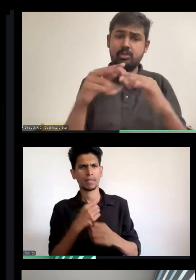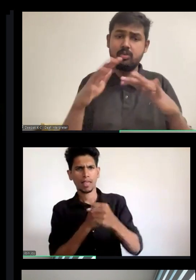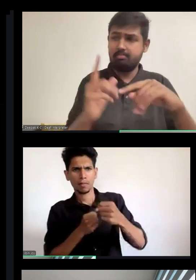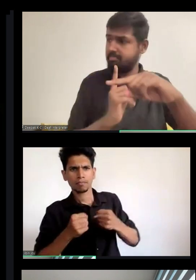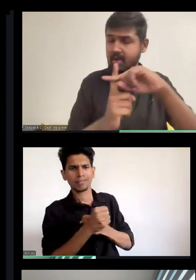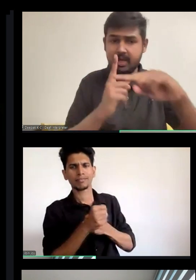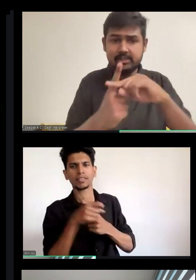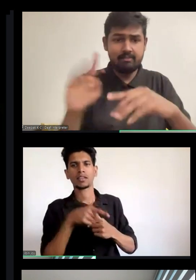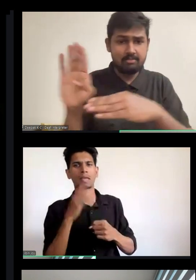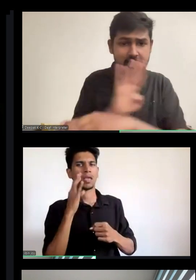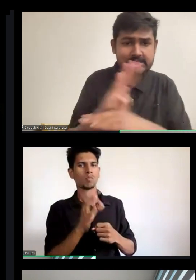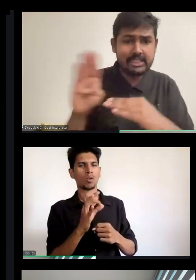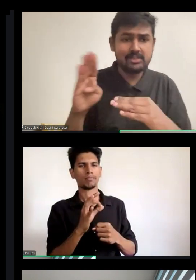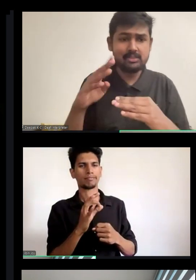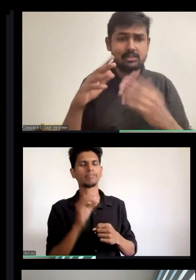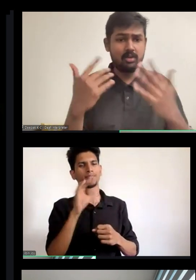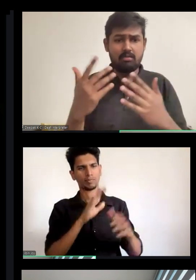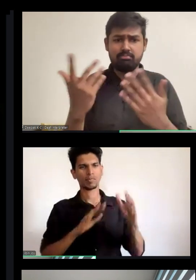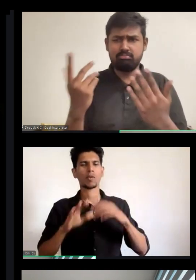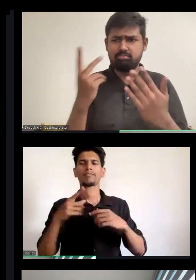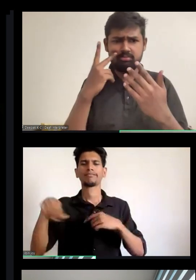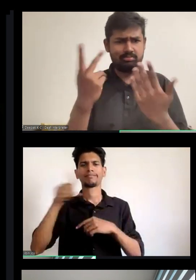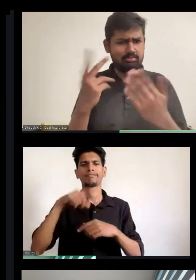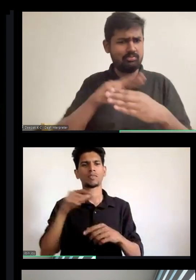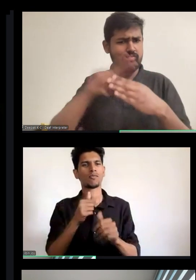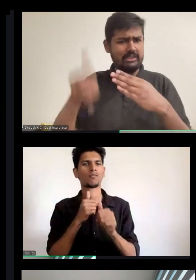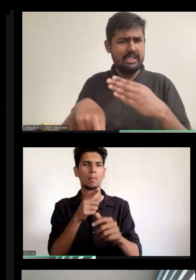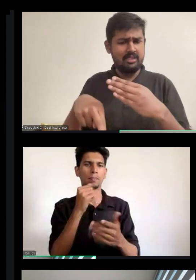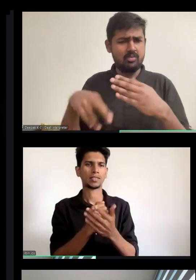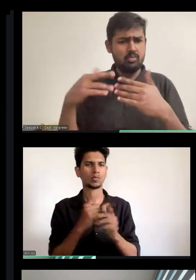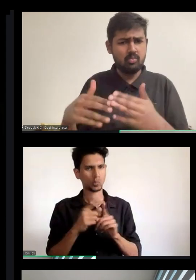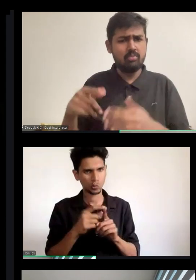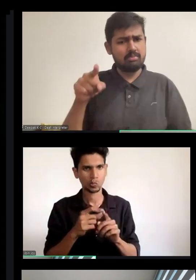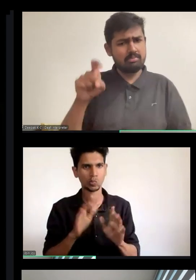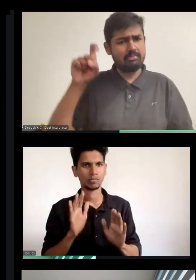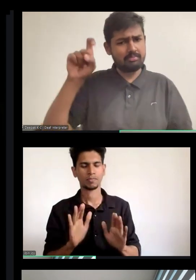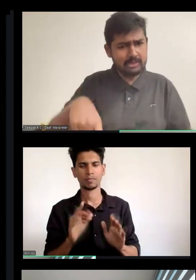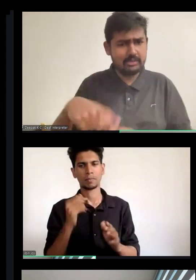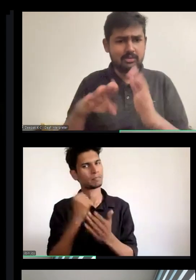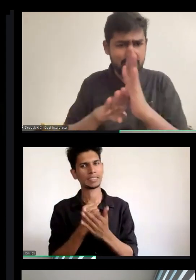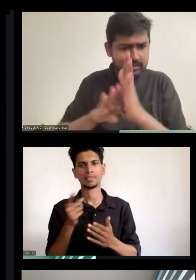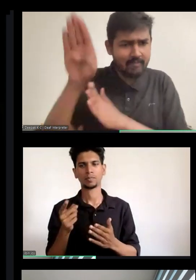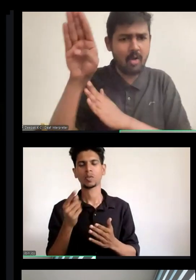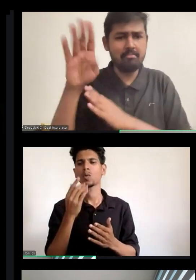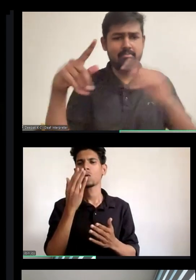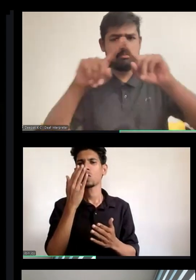Empathy is an essential component for everyone in an organization to understand that people are